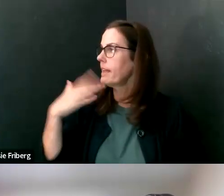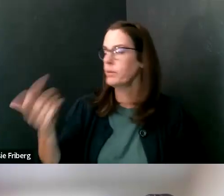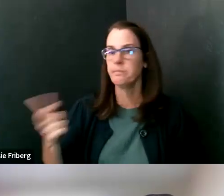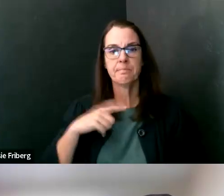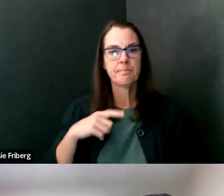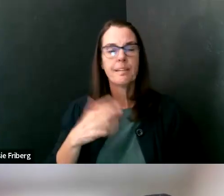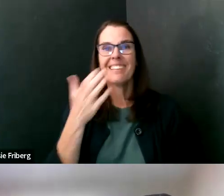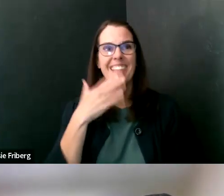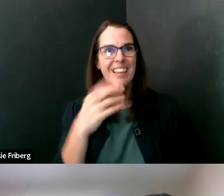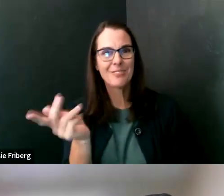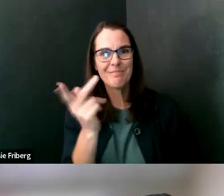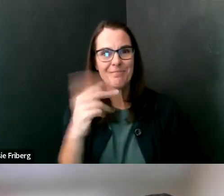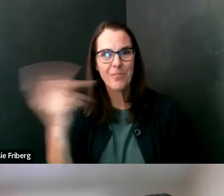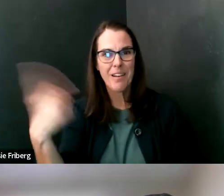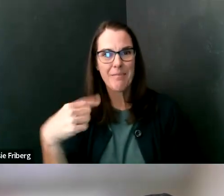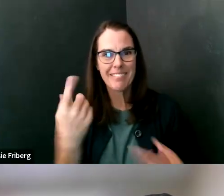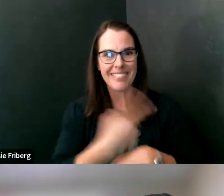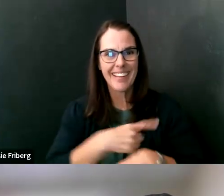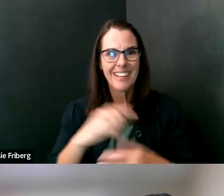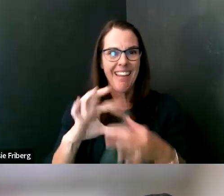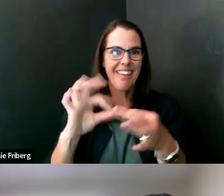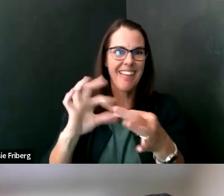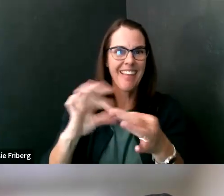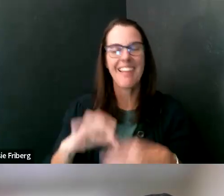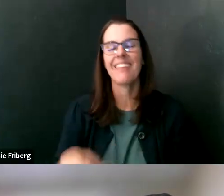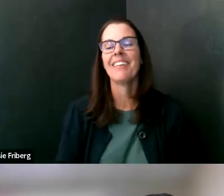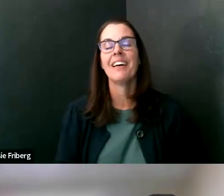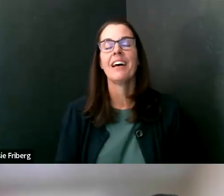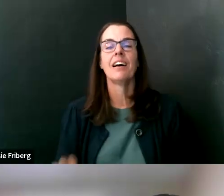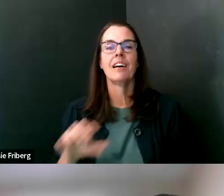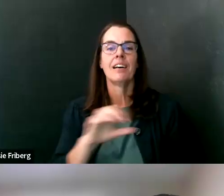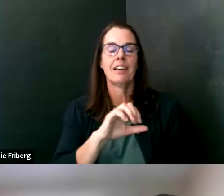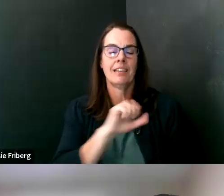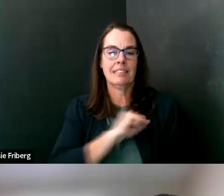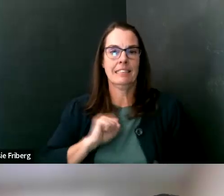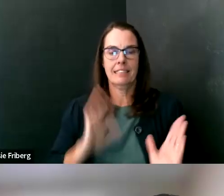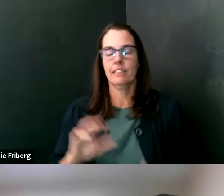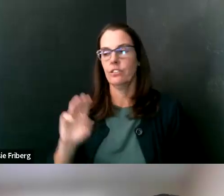Stacy and Remy for coming and speaking to us today because Senator Widen, I'm with Murray Drugs in